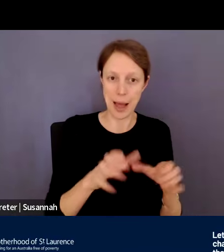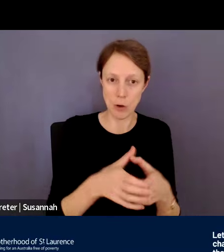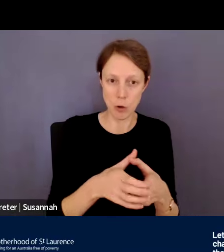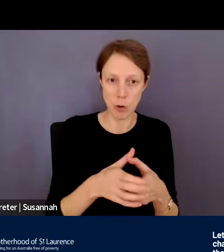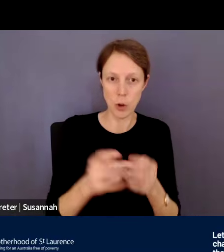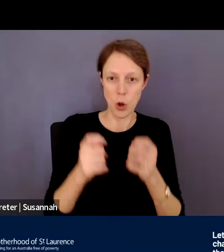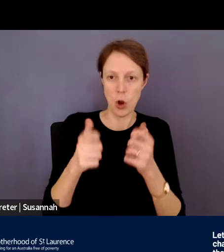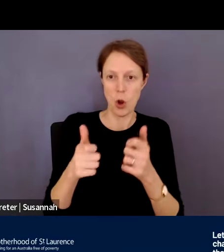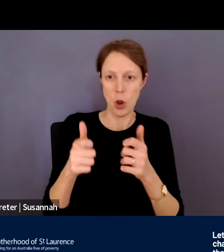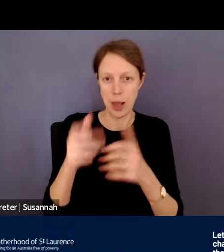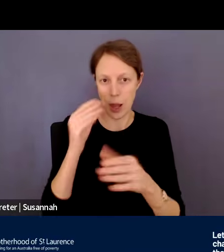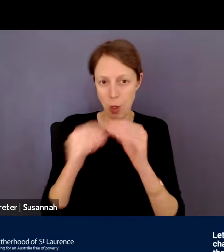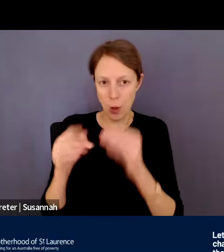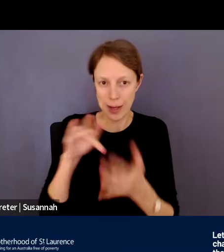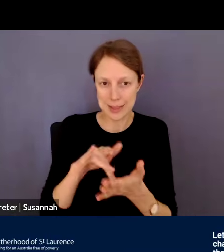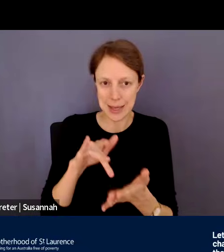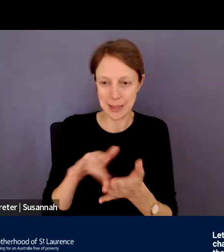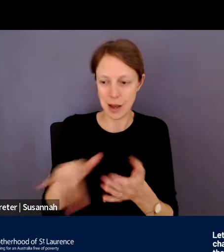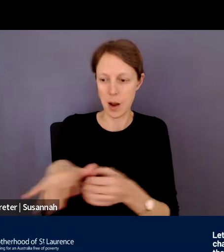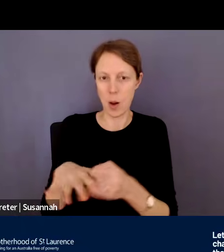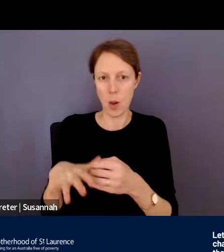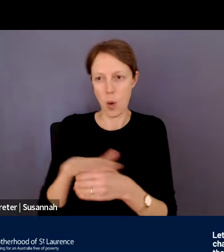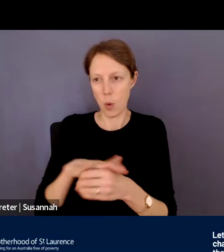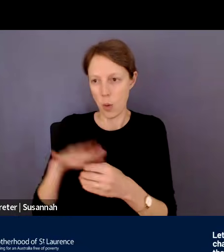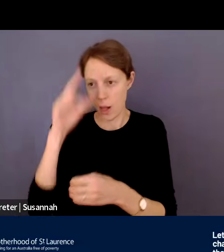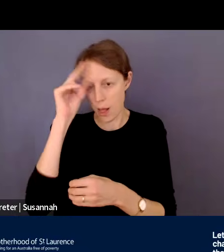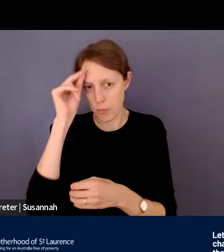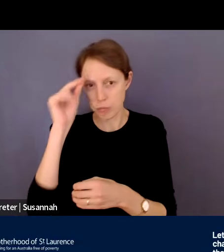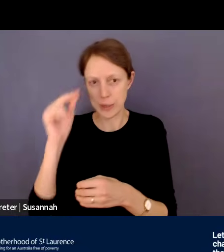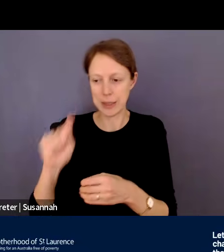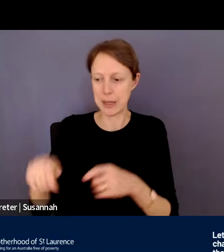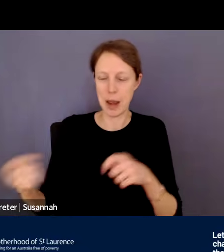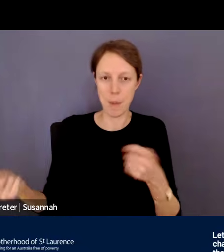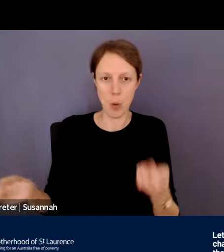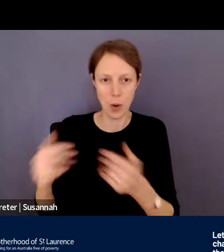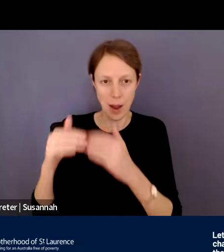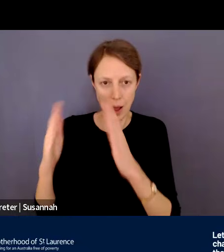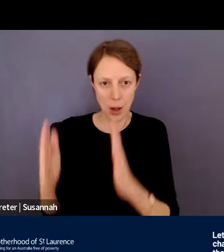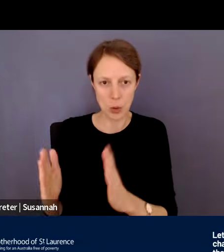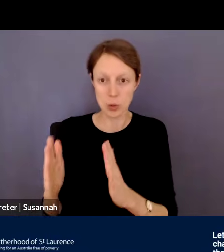the local library, a neighbourhood house. Our team have done some work in shopping centres